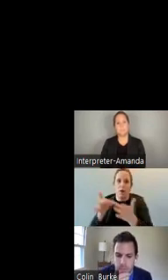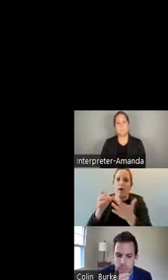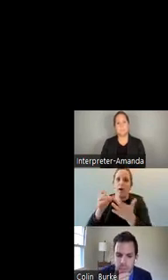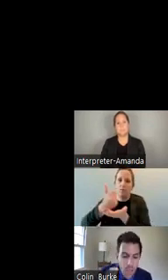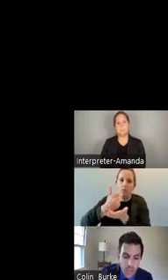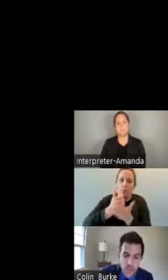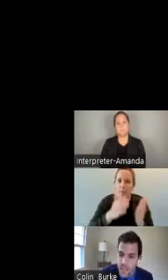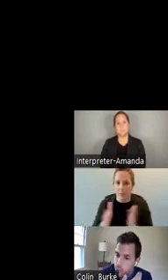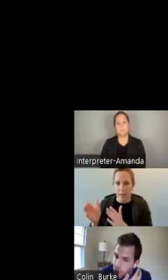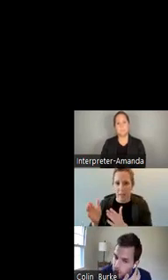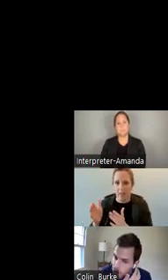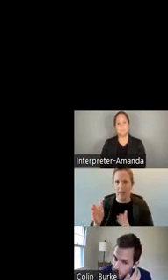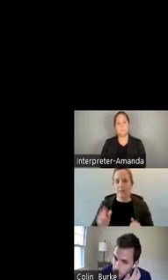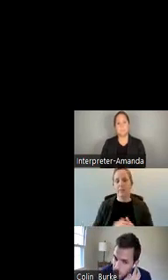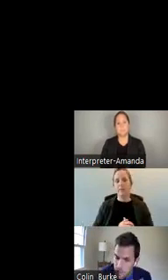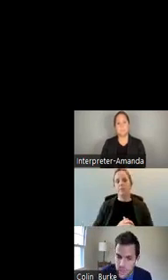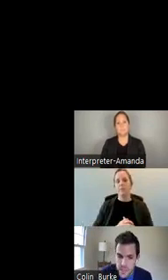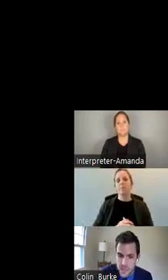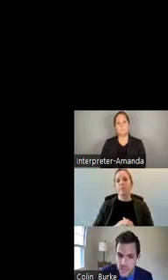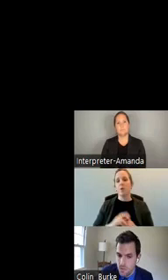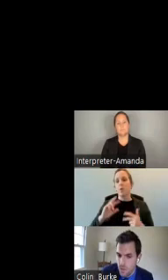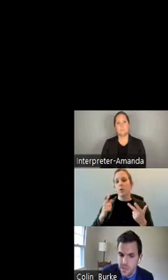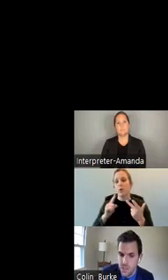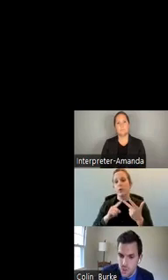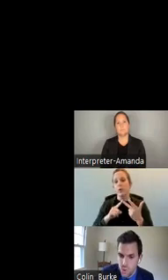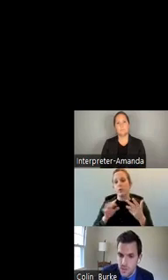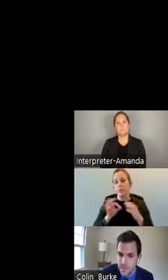um and then the third thing I'll bring up just as a point about this is It's a relatively short list